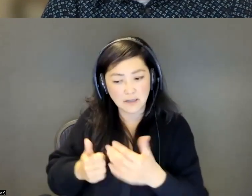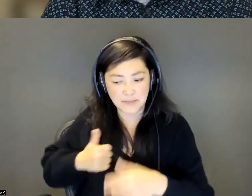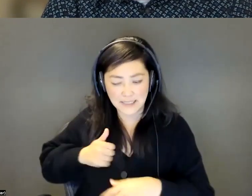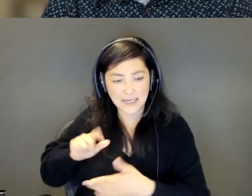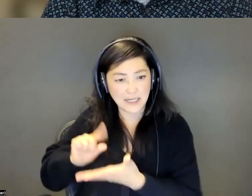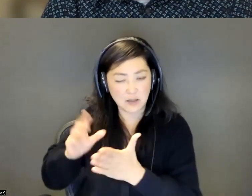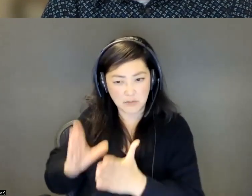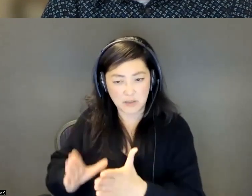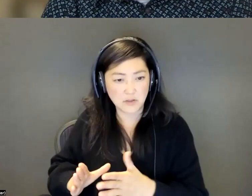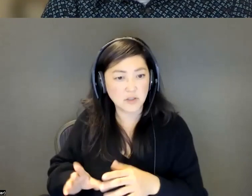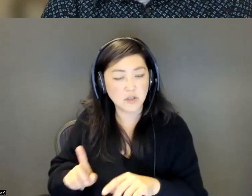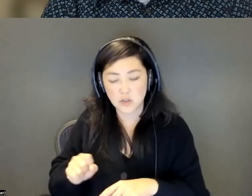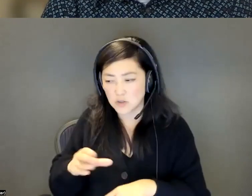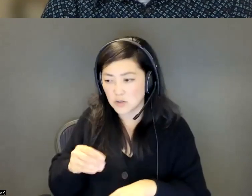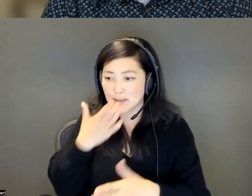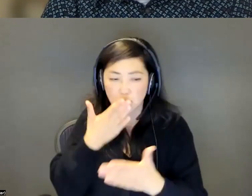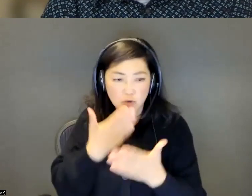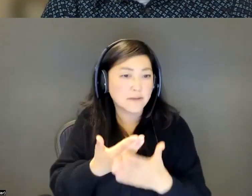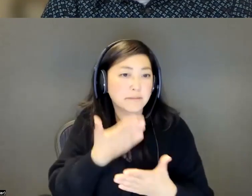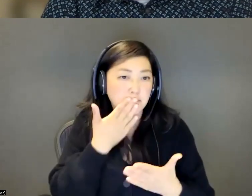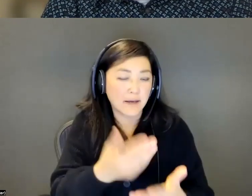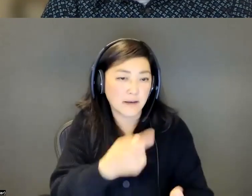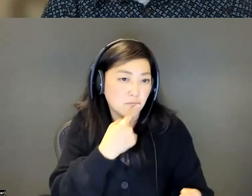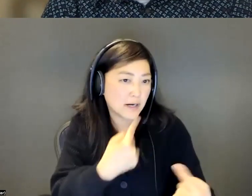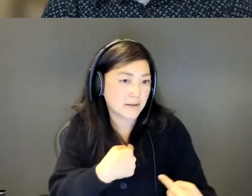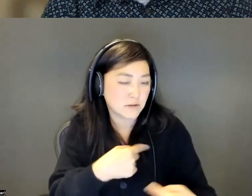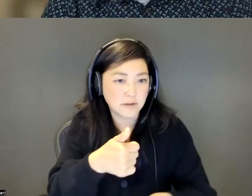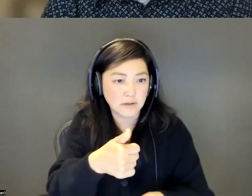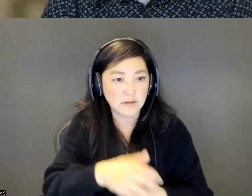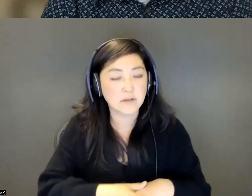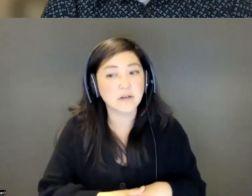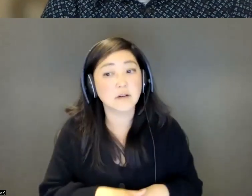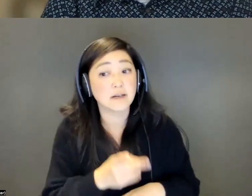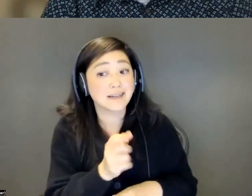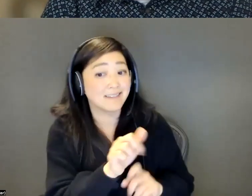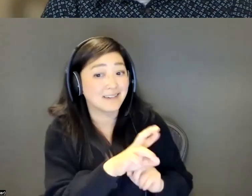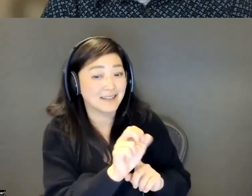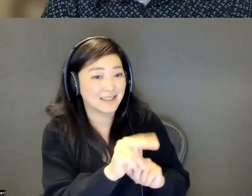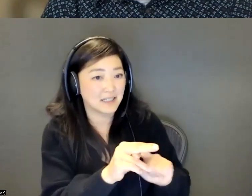I think that answers the question. Thank you. Kieron: Yeah. We certainly think of a hierarchical